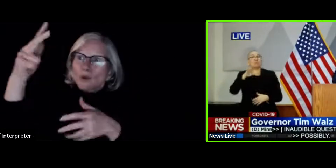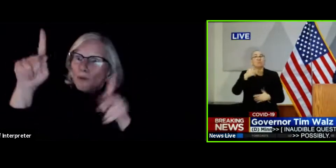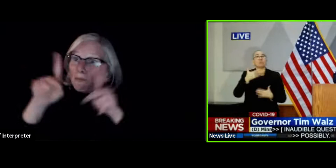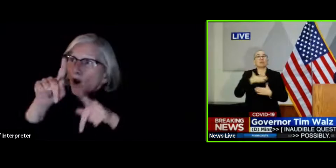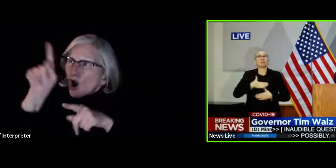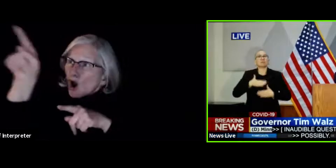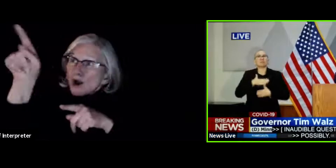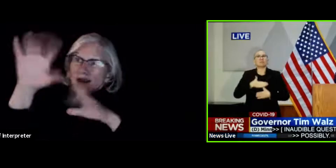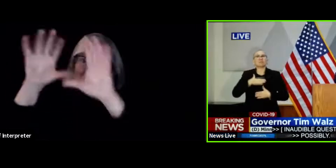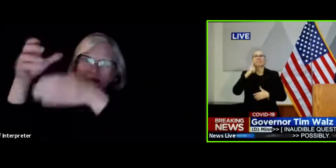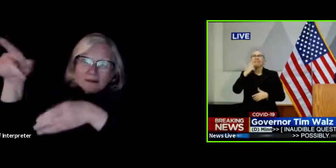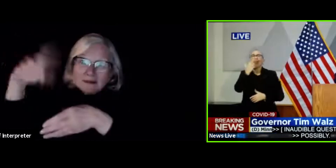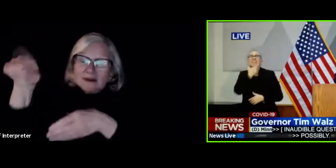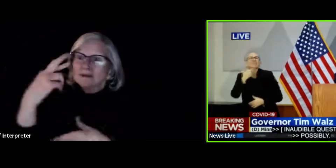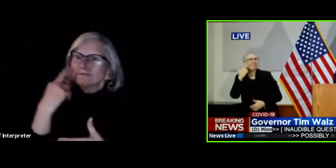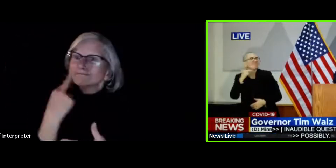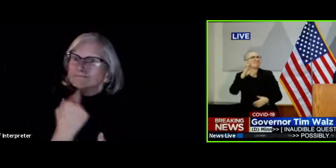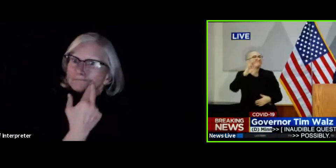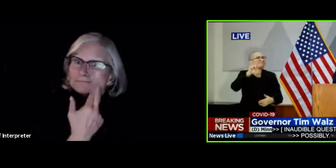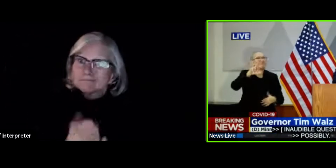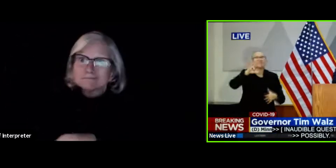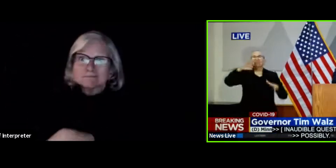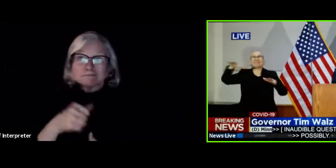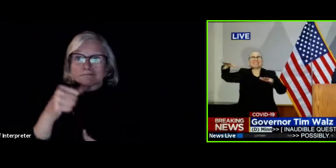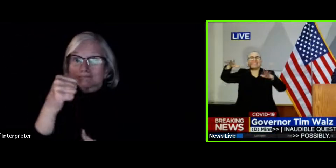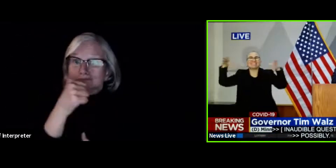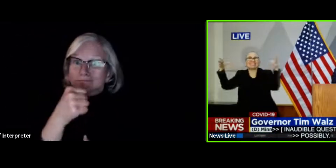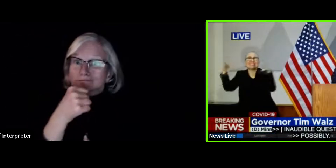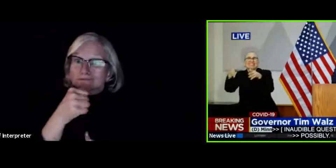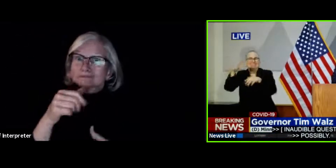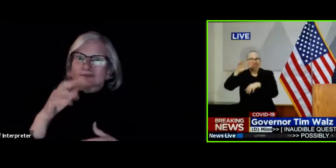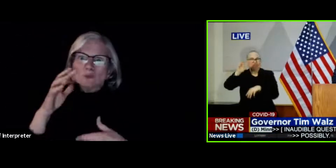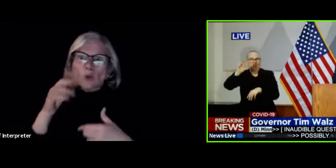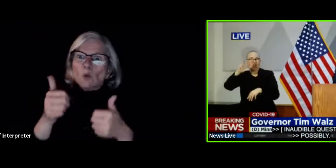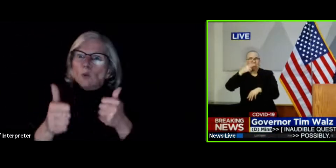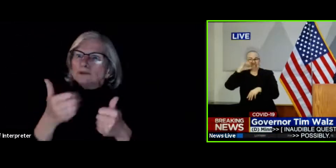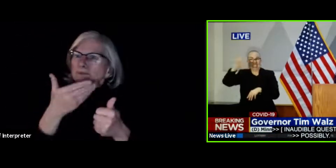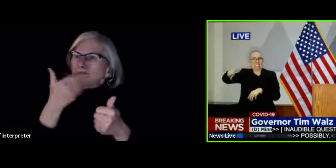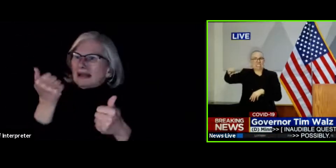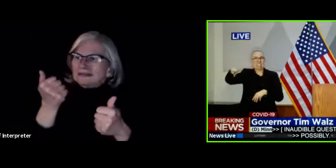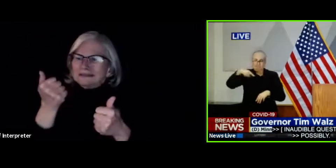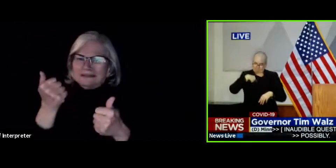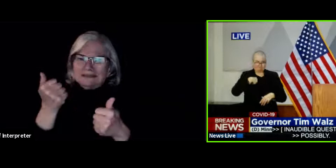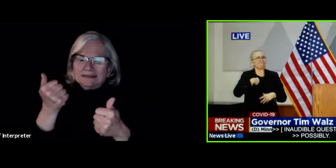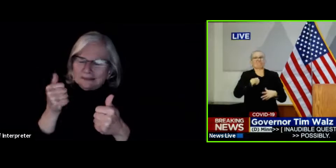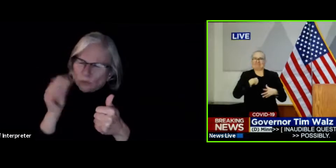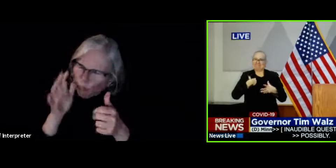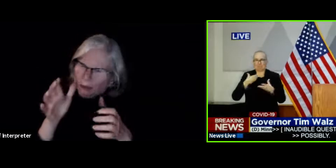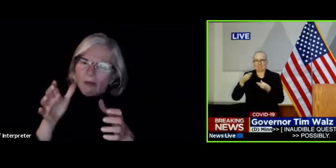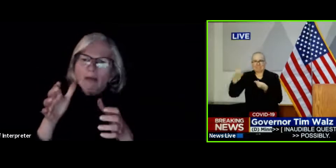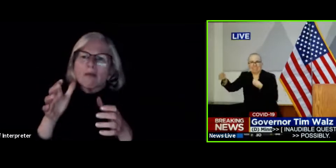I THINK SOME OF IT IS, FOR EXAMPLE, ARE WE TARGETING, HOW ARE YOU TARGETING BUSINESS BECAUSE SOME BUSINESSES, GOLF COURSES DID BETTER THIS YEAR